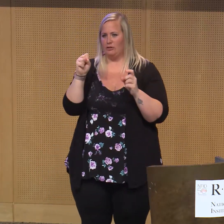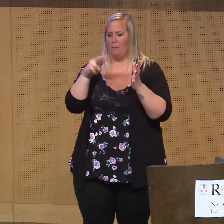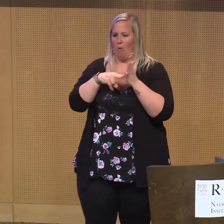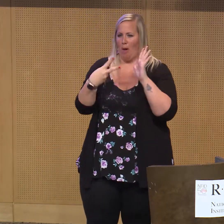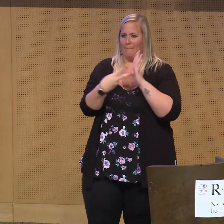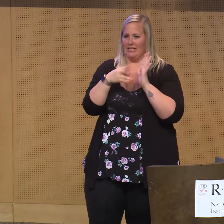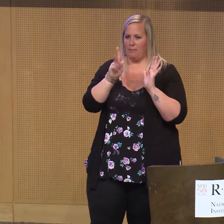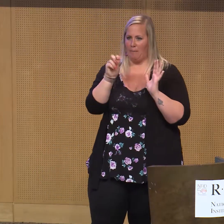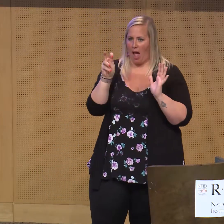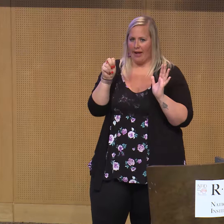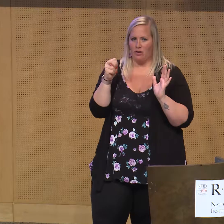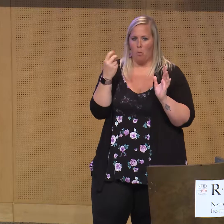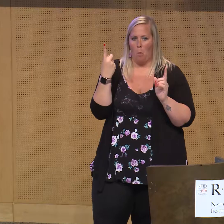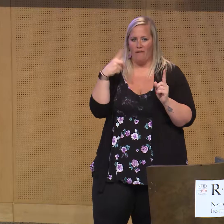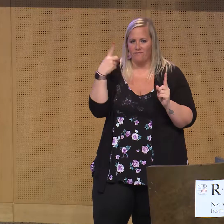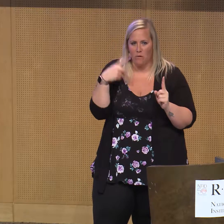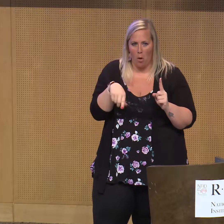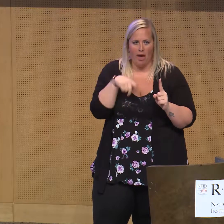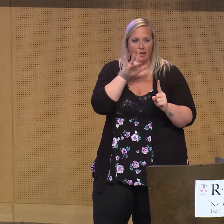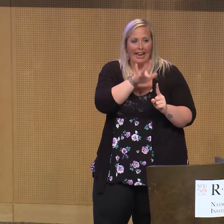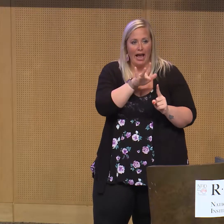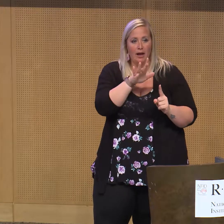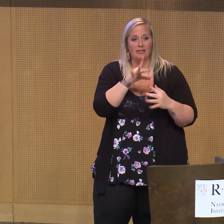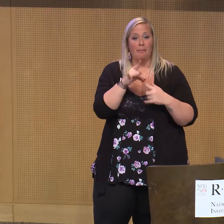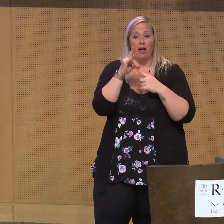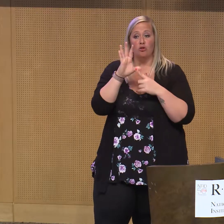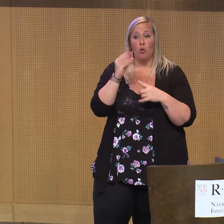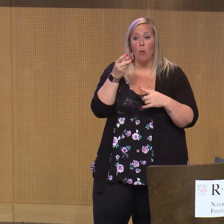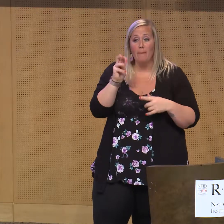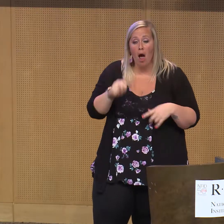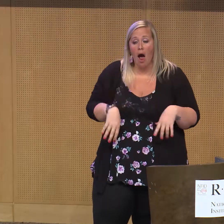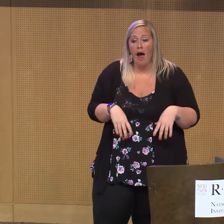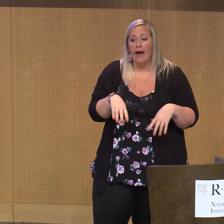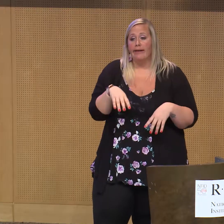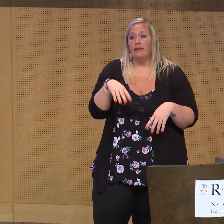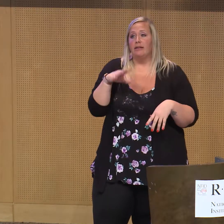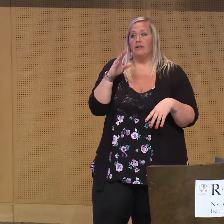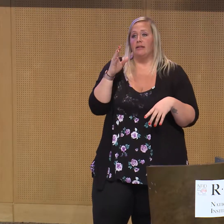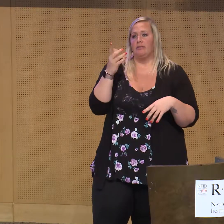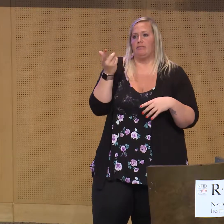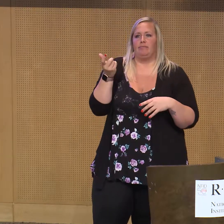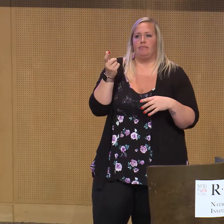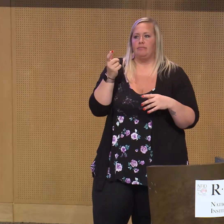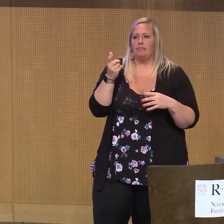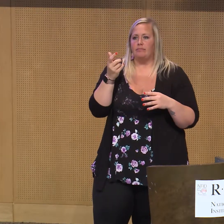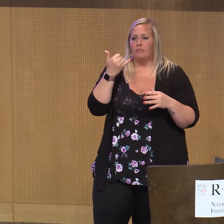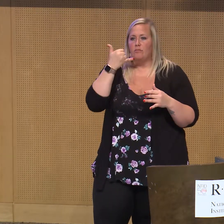which is a purposeful button-- so a customer will click on that to utilize a coupon